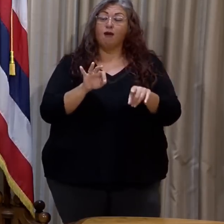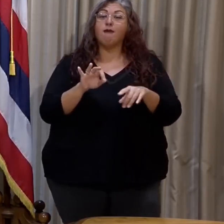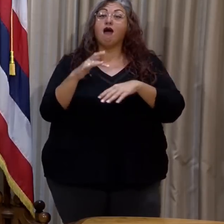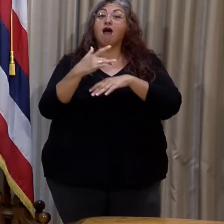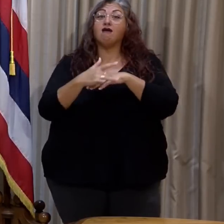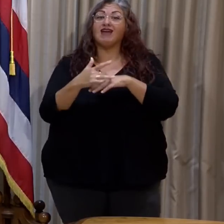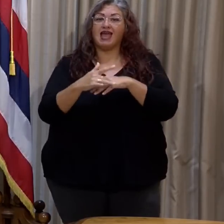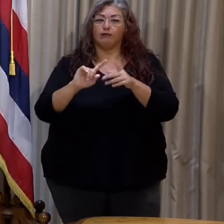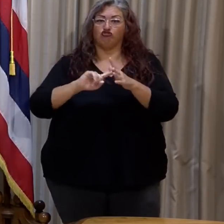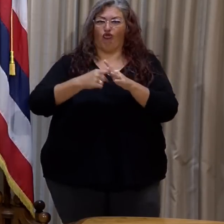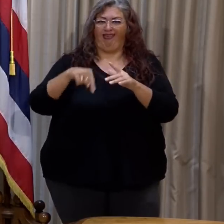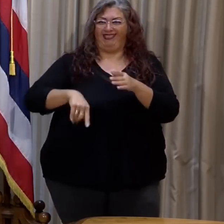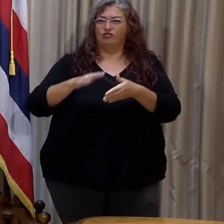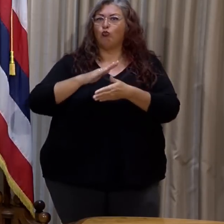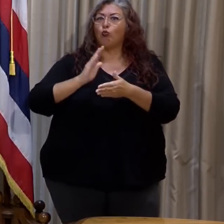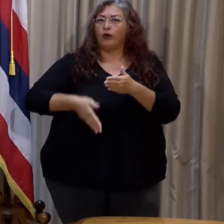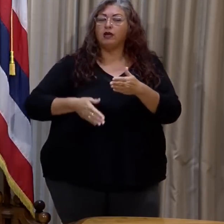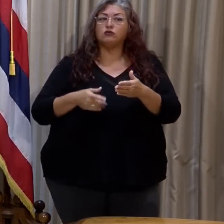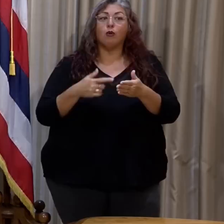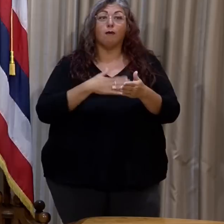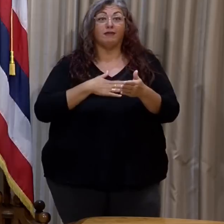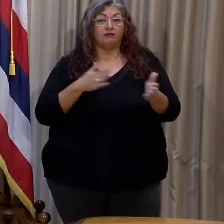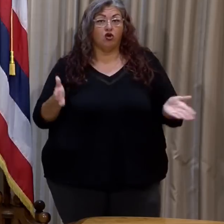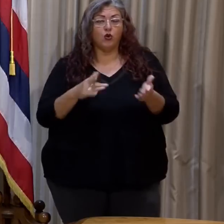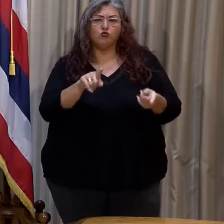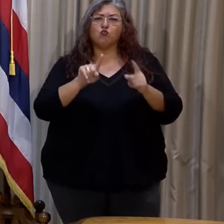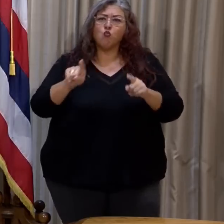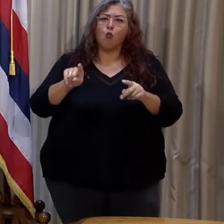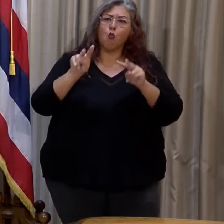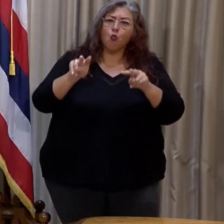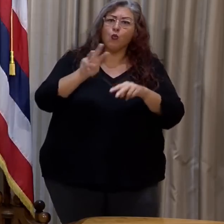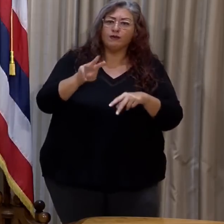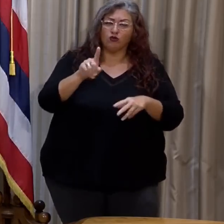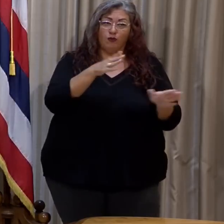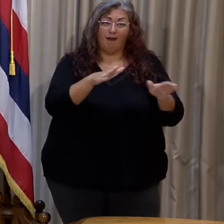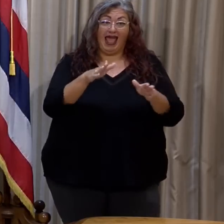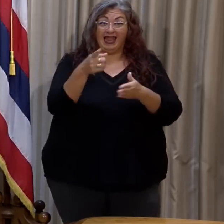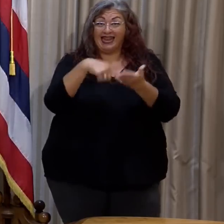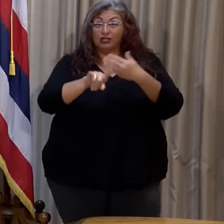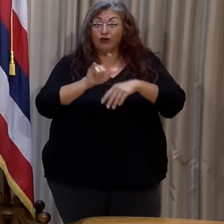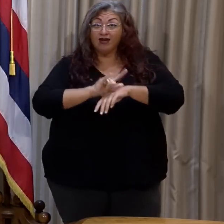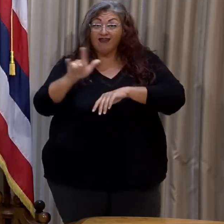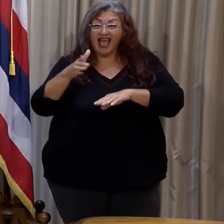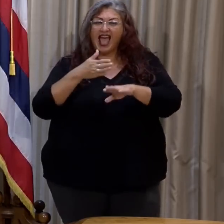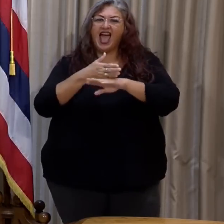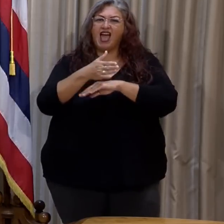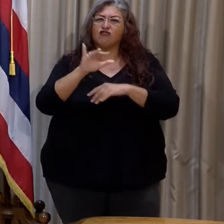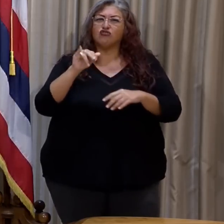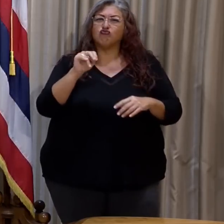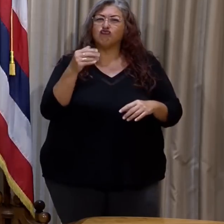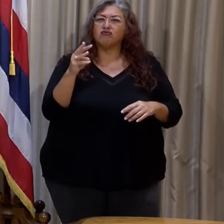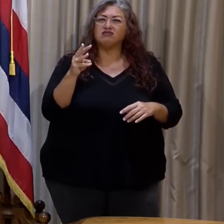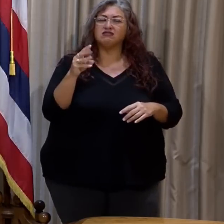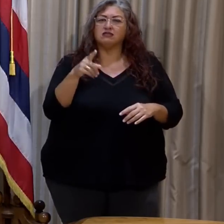TRANSPACIFIC AND OTHER TYPES OF TRAVEL INTO OUR STAY. THESE FORMS AS THE GOVERNOR SAID, ARE GOING TO BE AVAILABLE THIS WEEKEND.